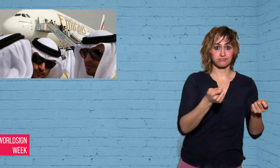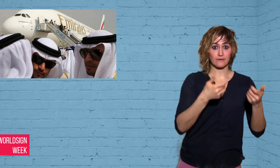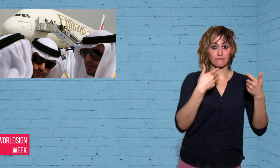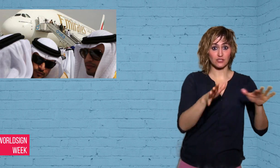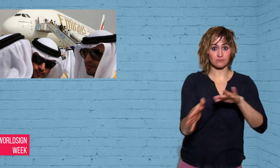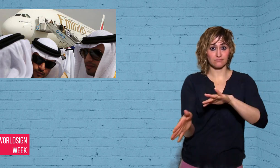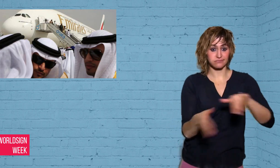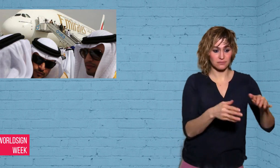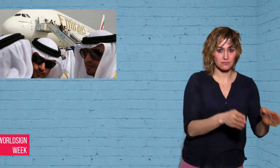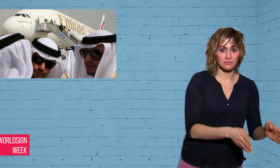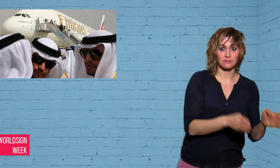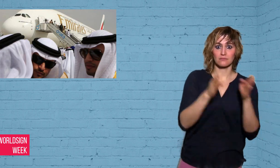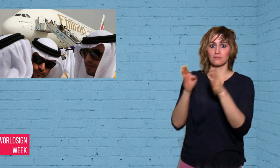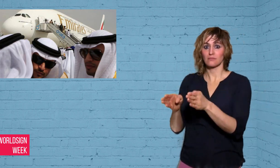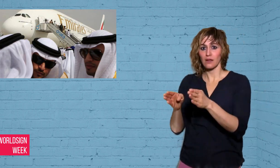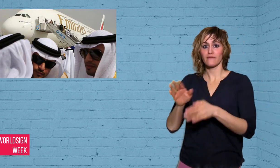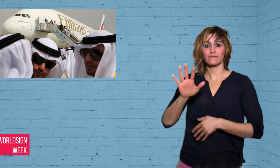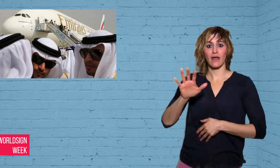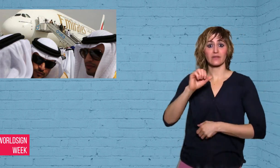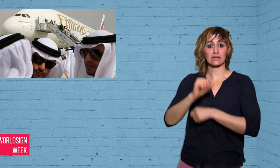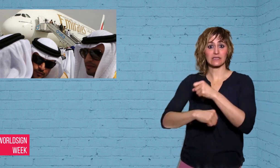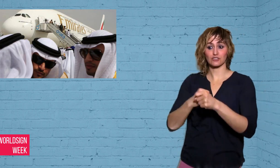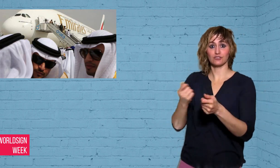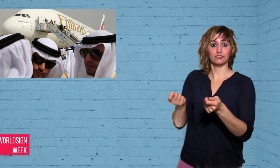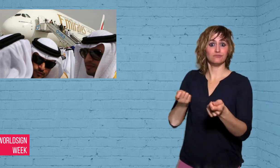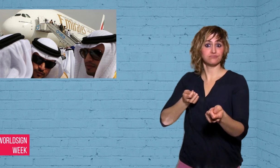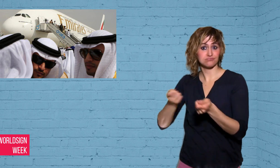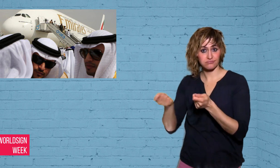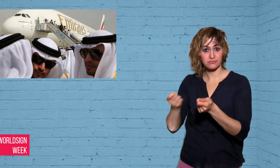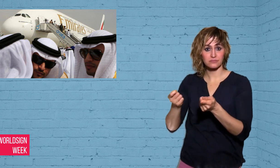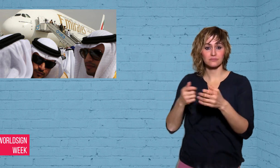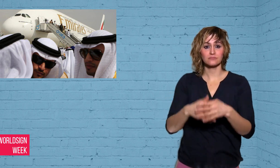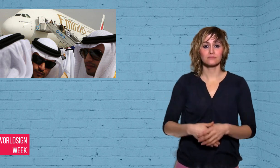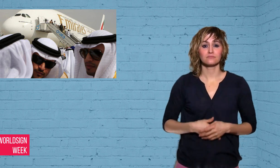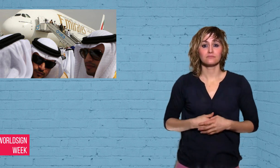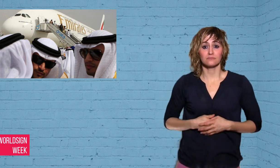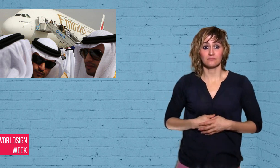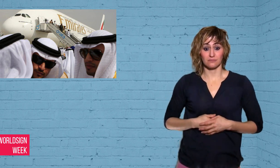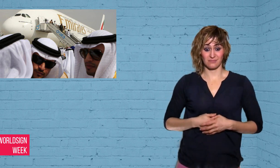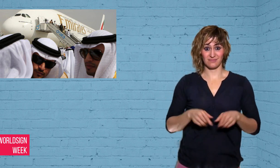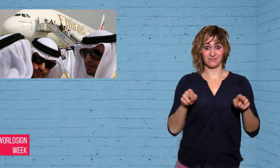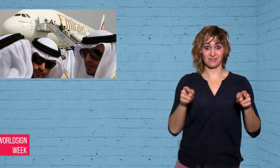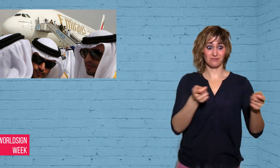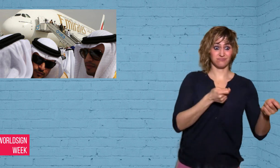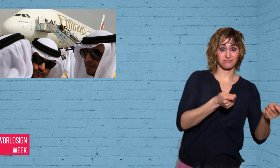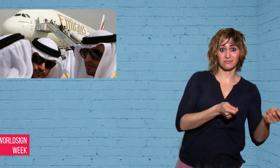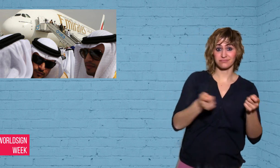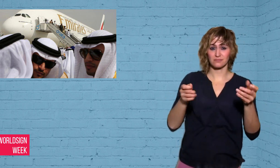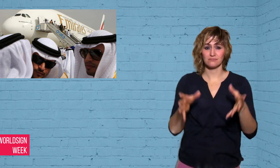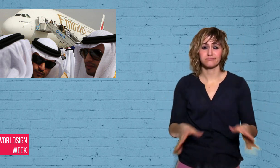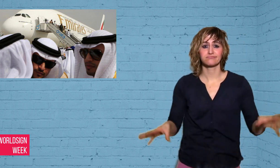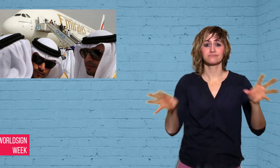The main opposition party fears if approved,